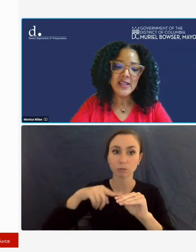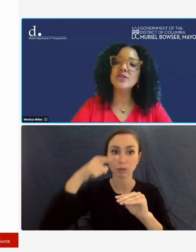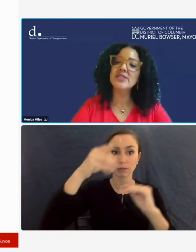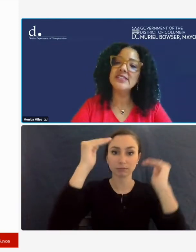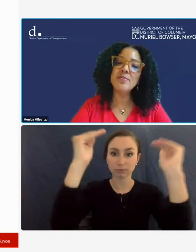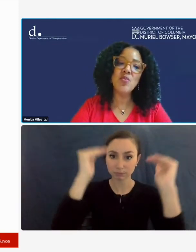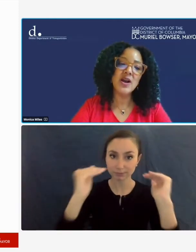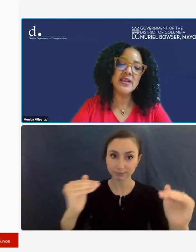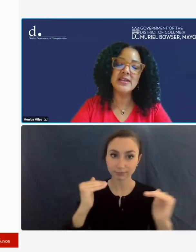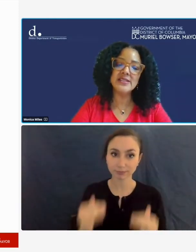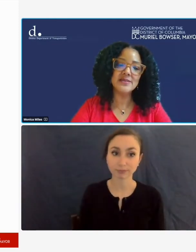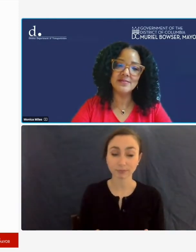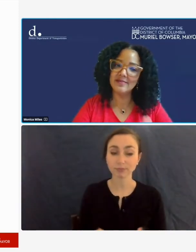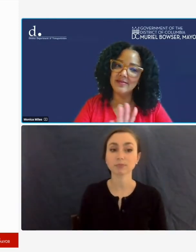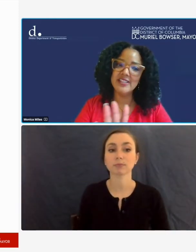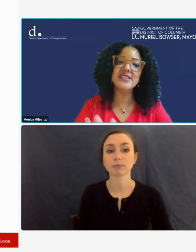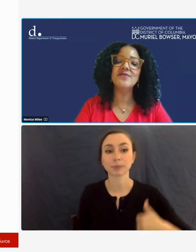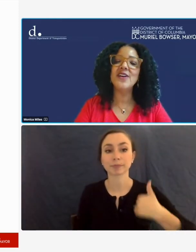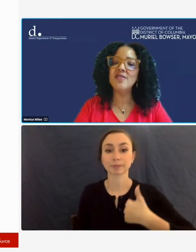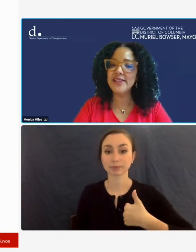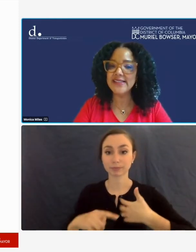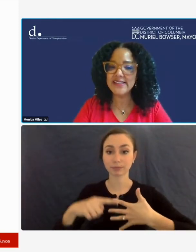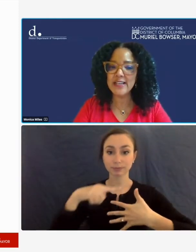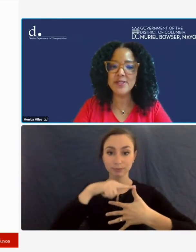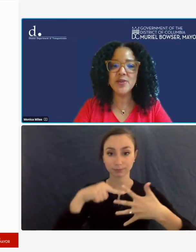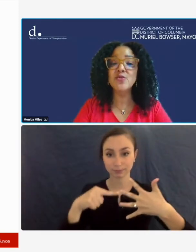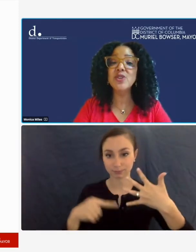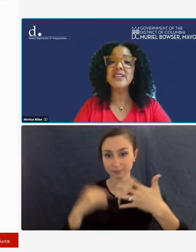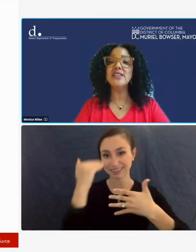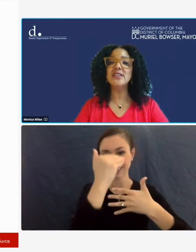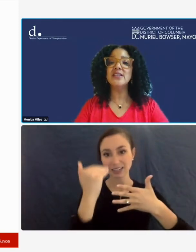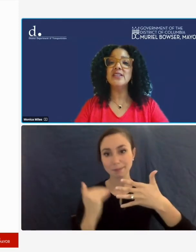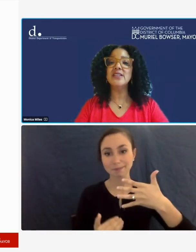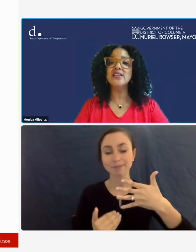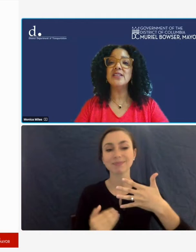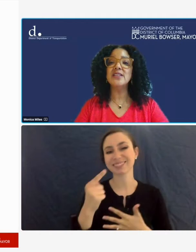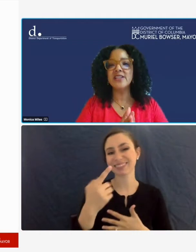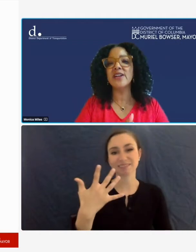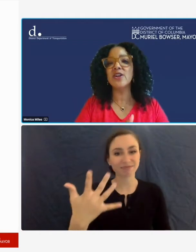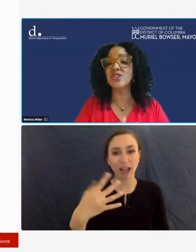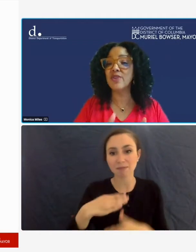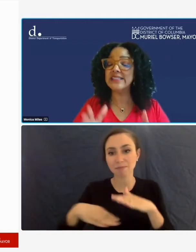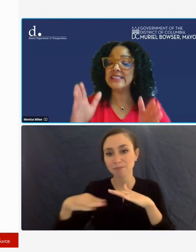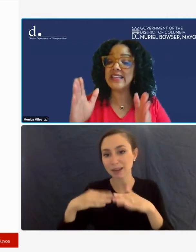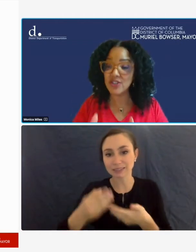step one and it's this is the five basic steps but really developing an indirect cost rate schedule